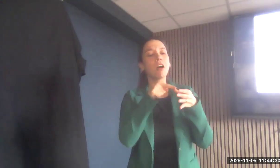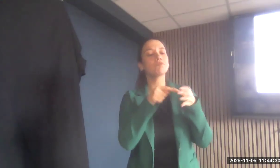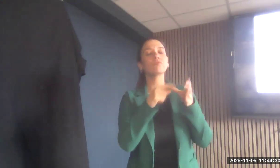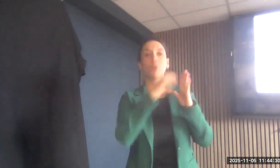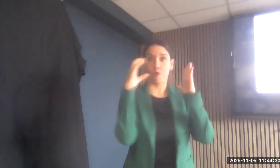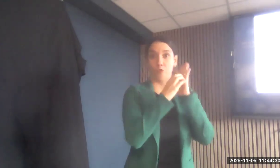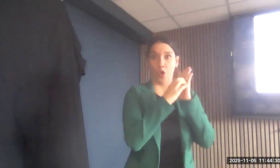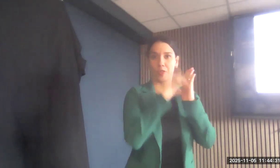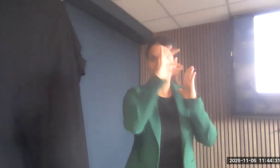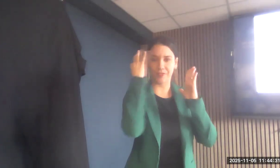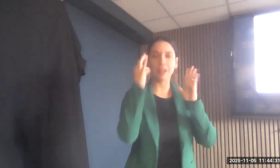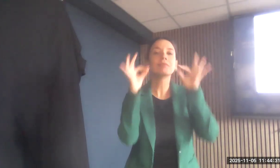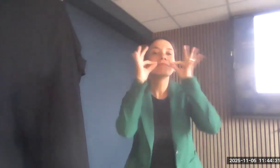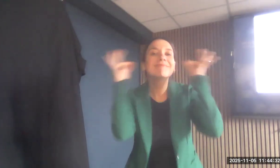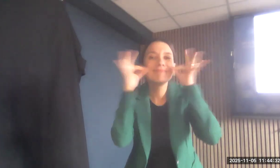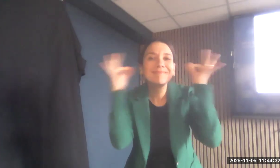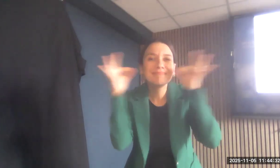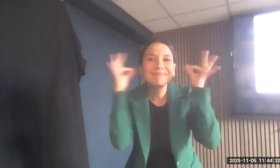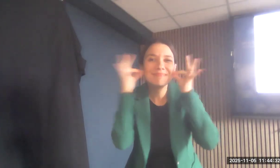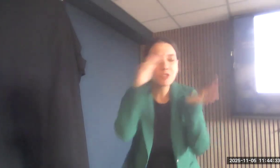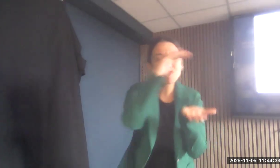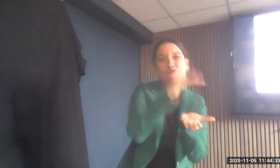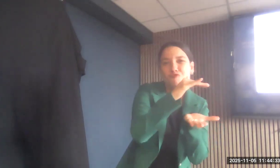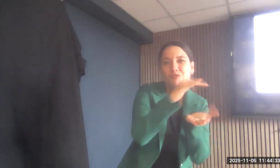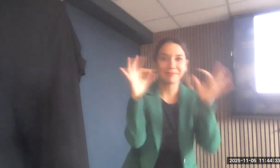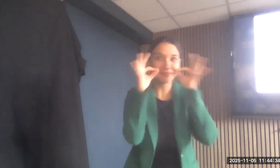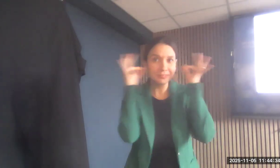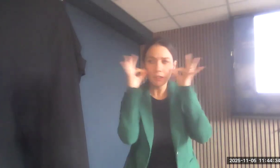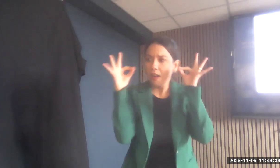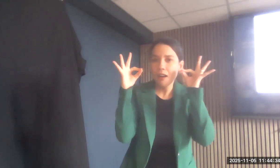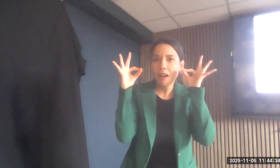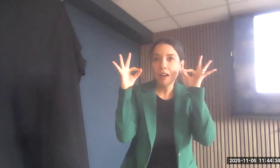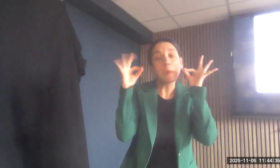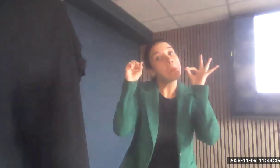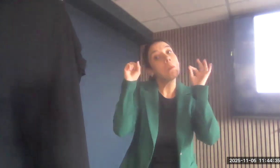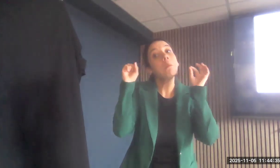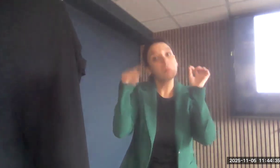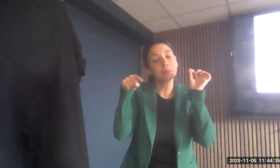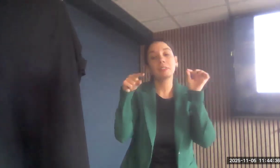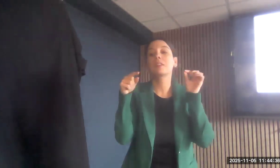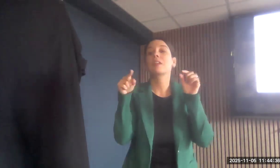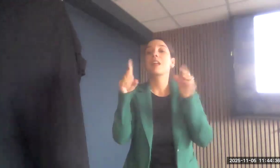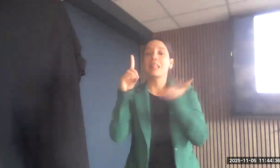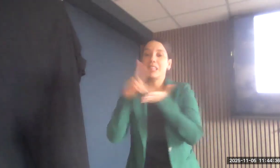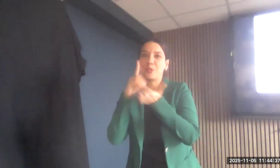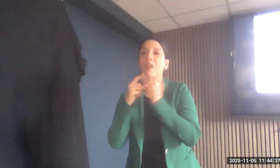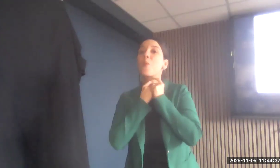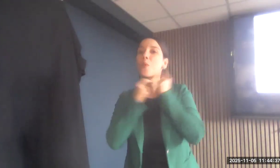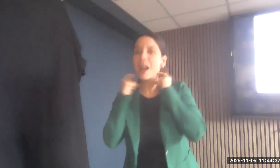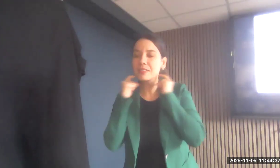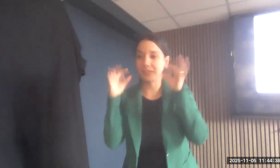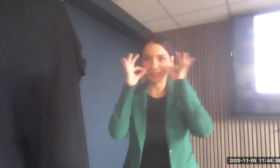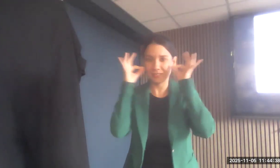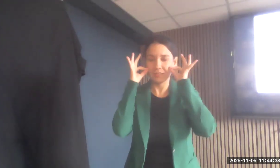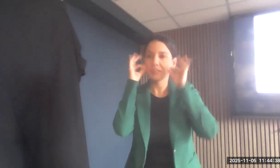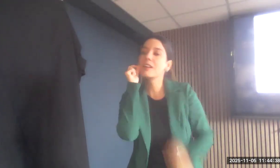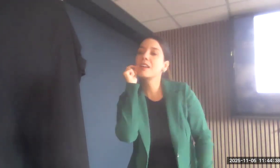Family, typographically. And we see there is this sign for CAT that's iconic of the whiskers.